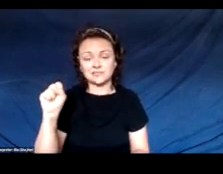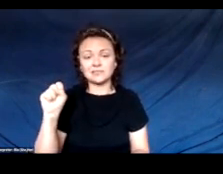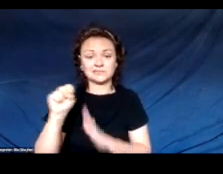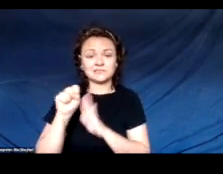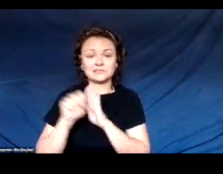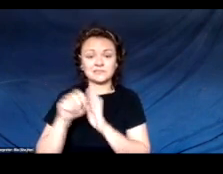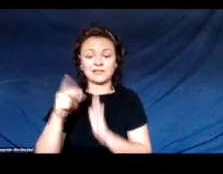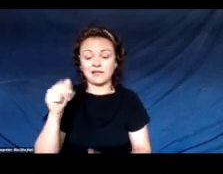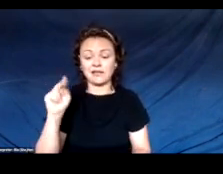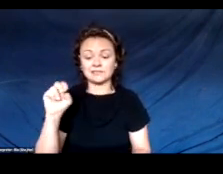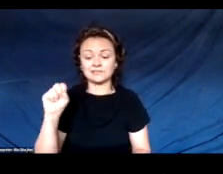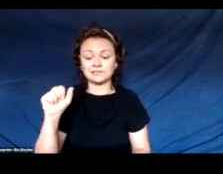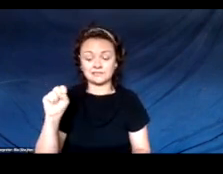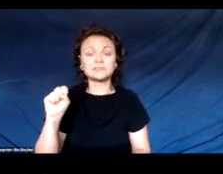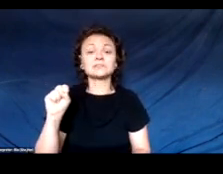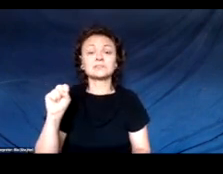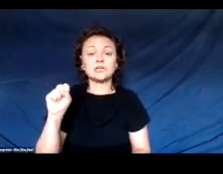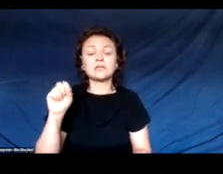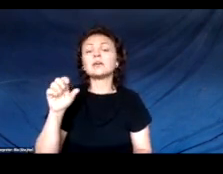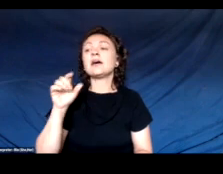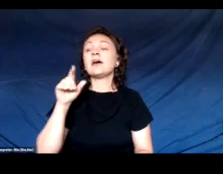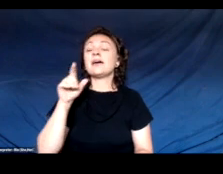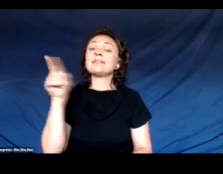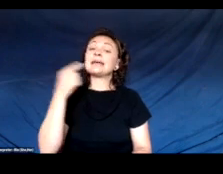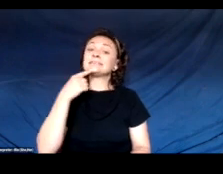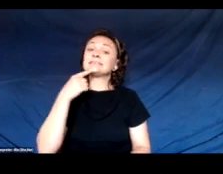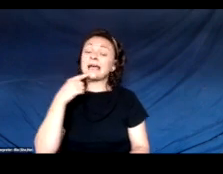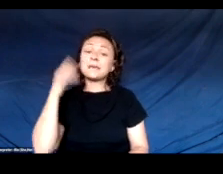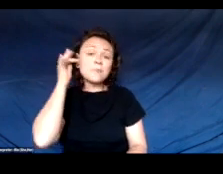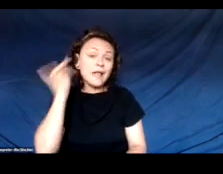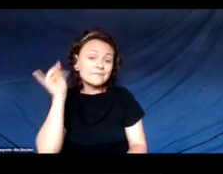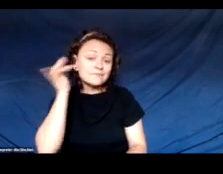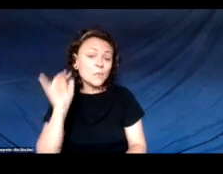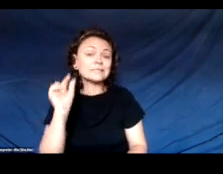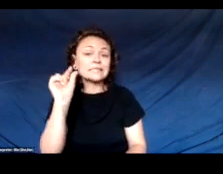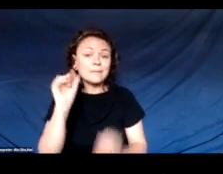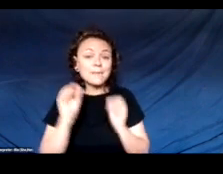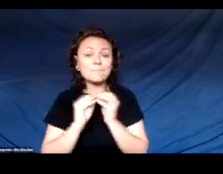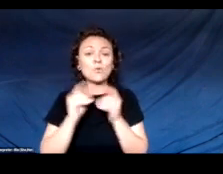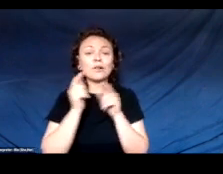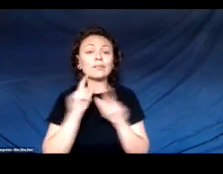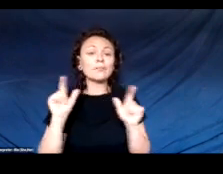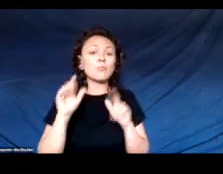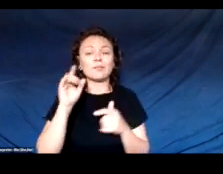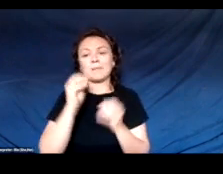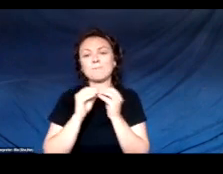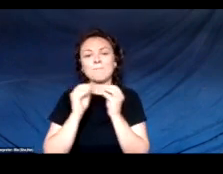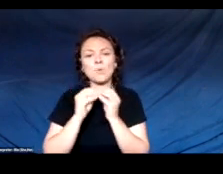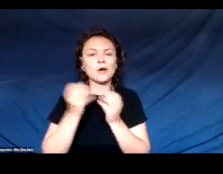California is a little bit more progressive, maybe the East Coast is a little bit more progressive.